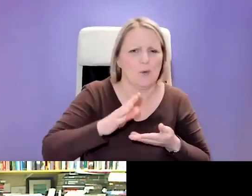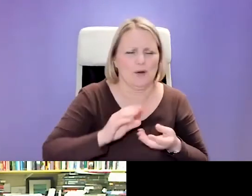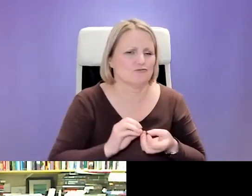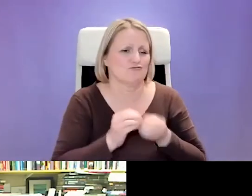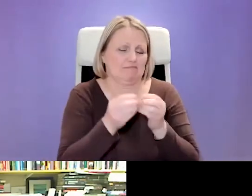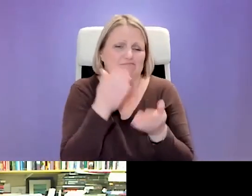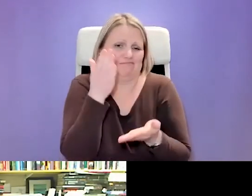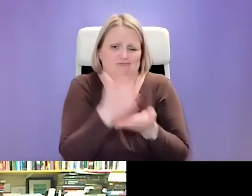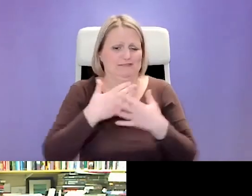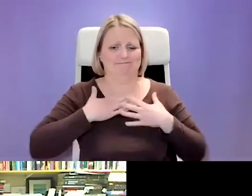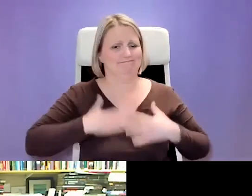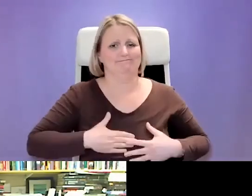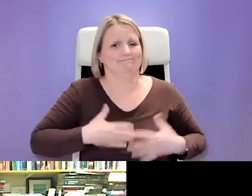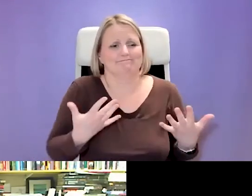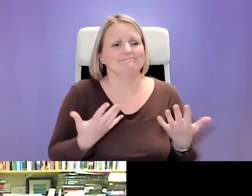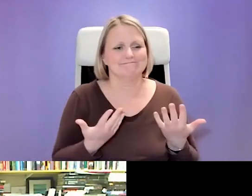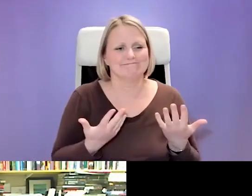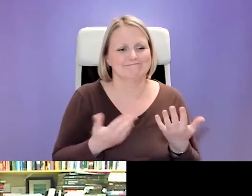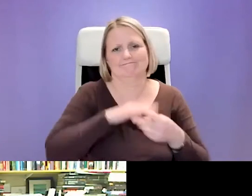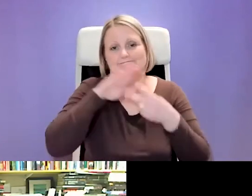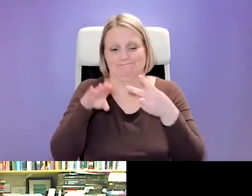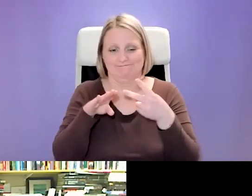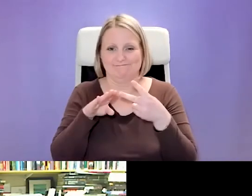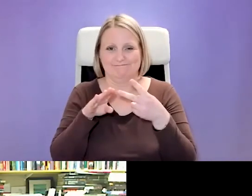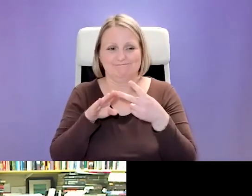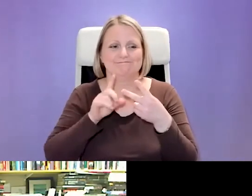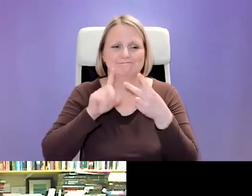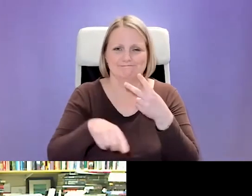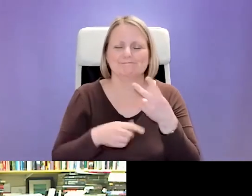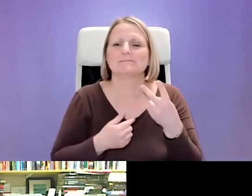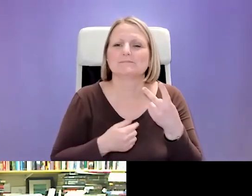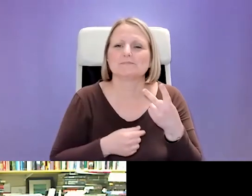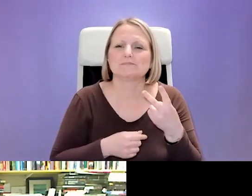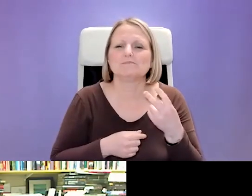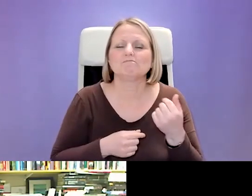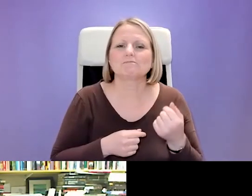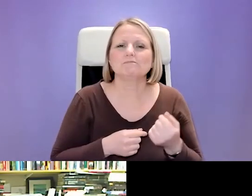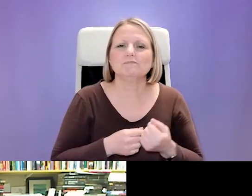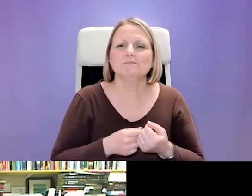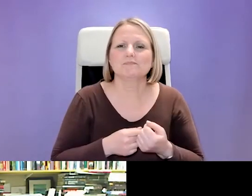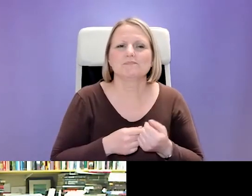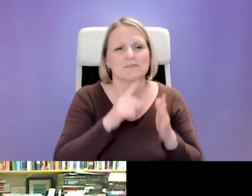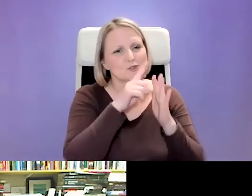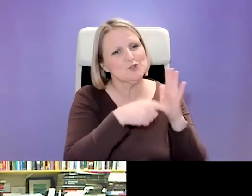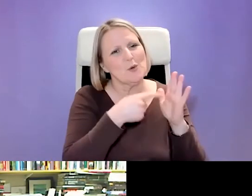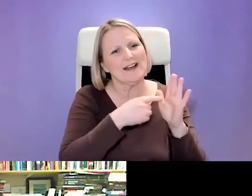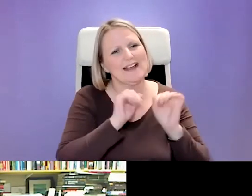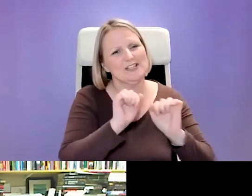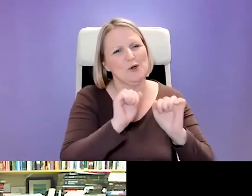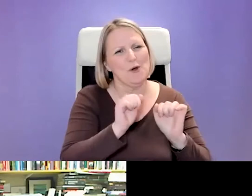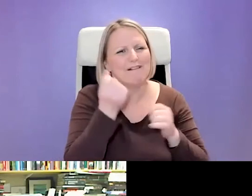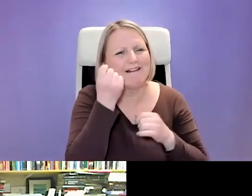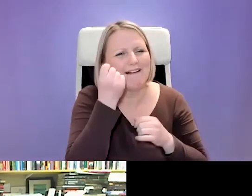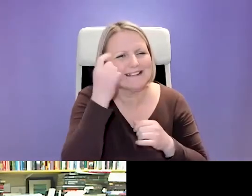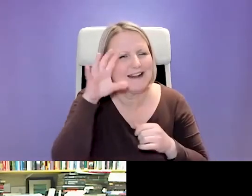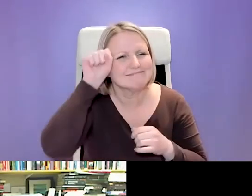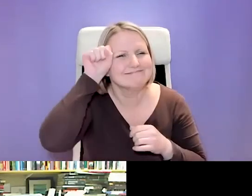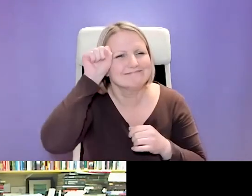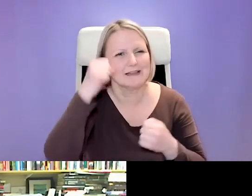So this takes me on to the second point, and I think that Joanna’s grasping what I’m trying to do in terms of,